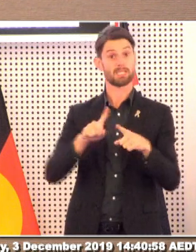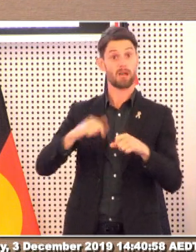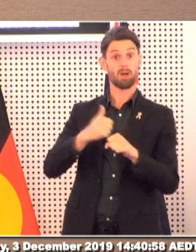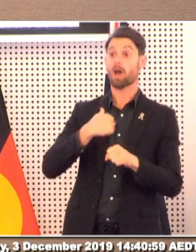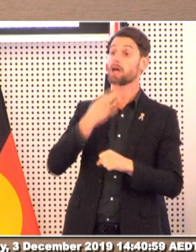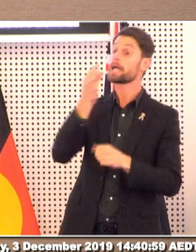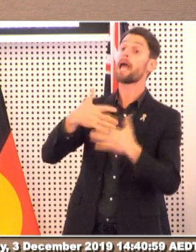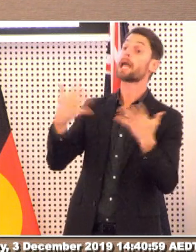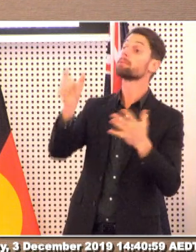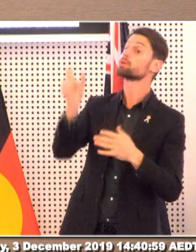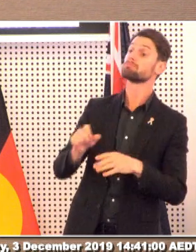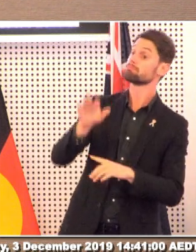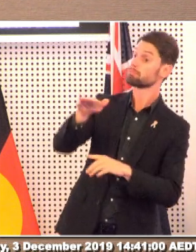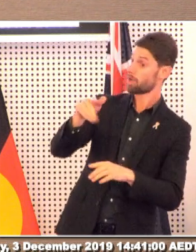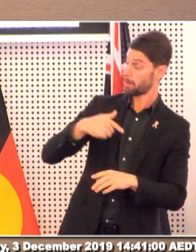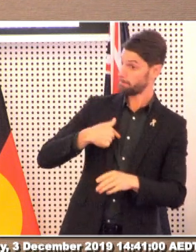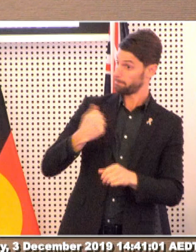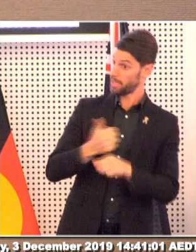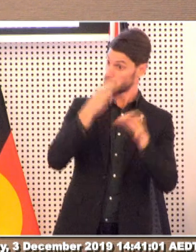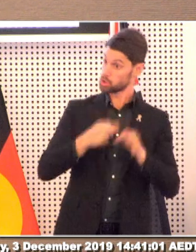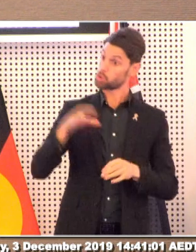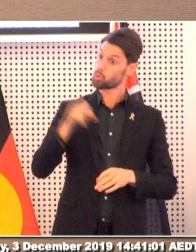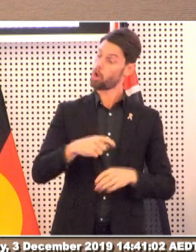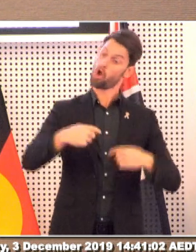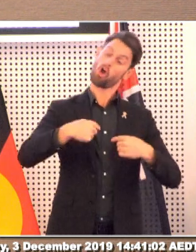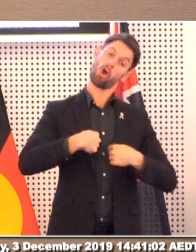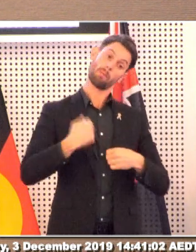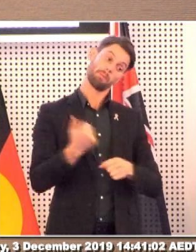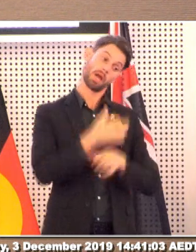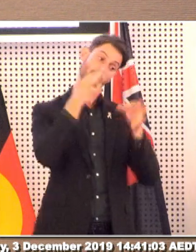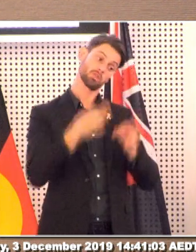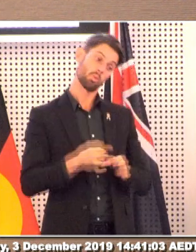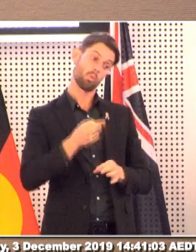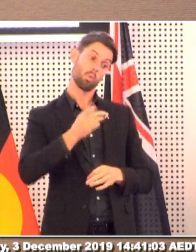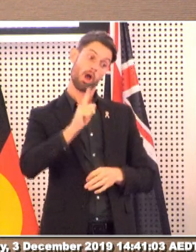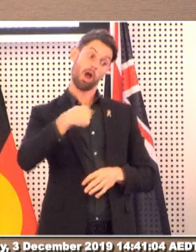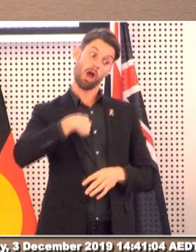make it according to what I thought was in your best interests or according to your will and preference.